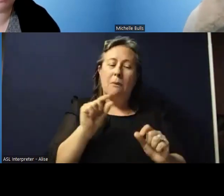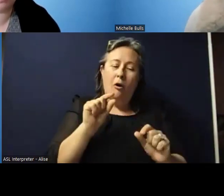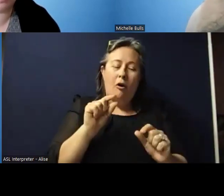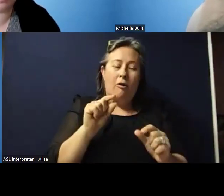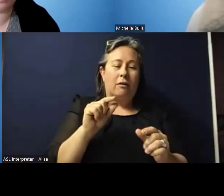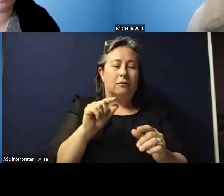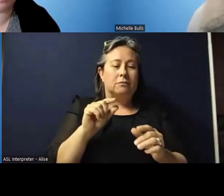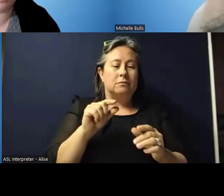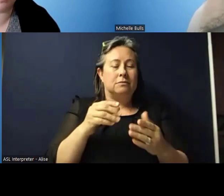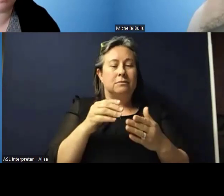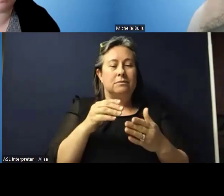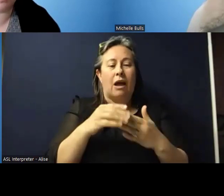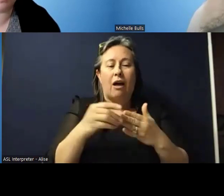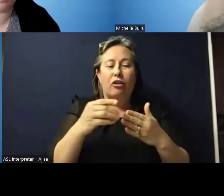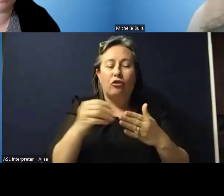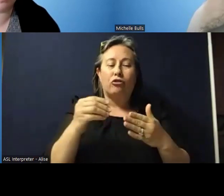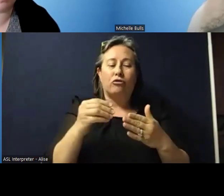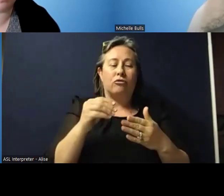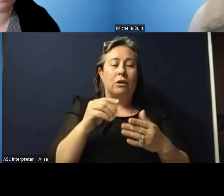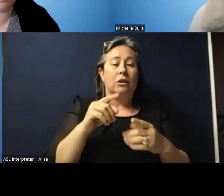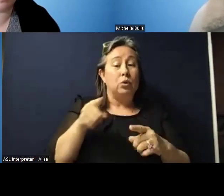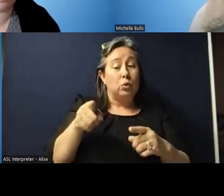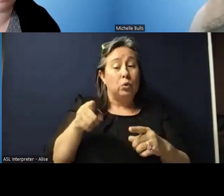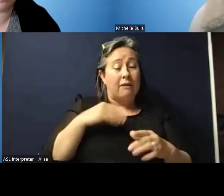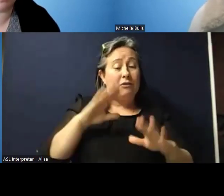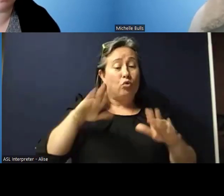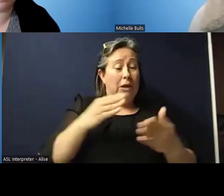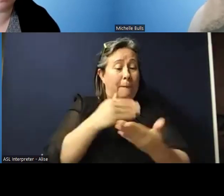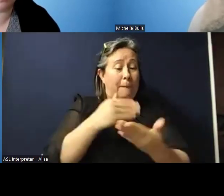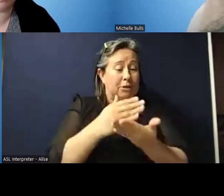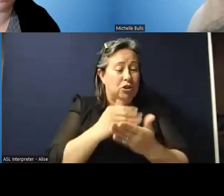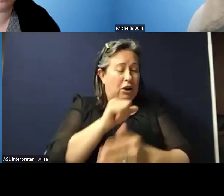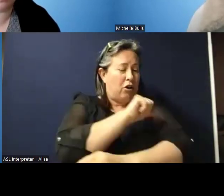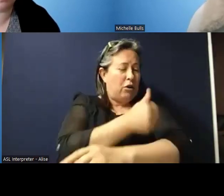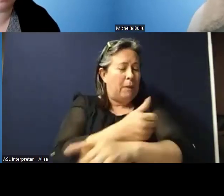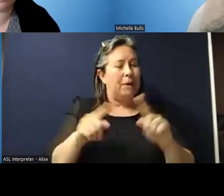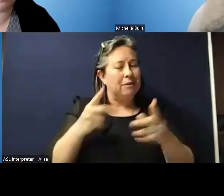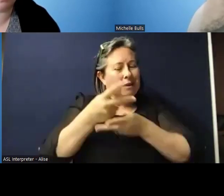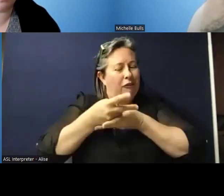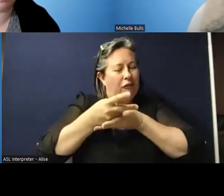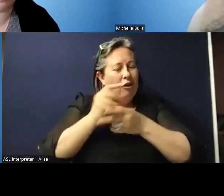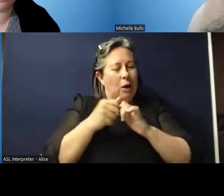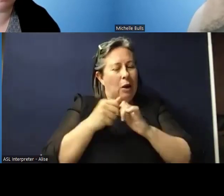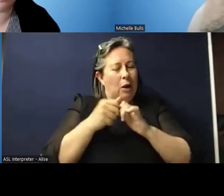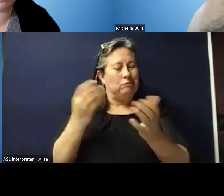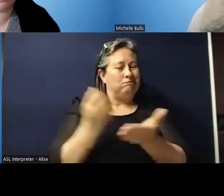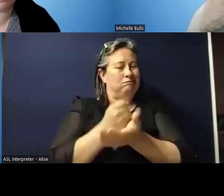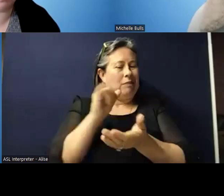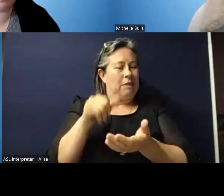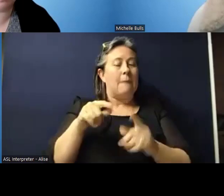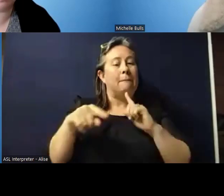So you do have rebudgeting authority, but it's very important to be careful with how you use that and make sure you're communicating with the IC